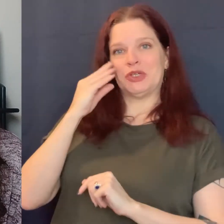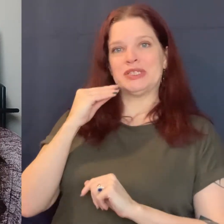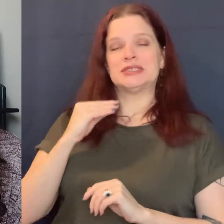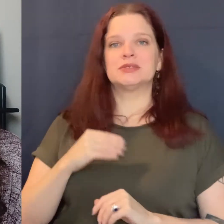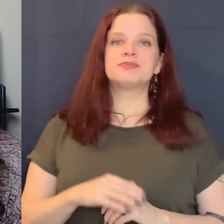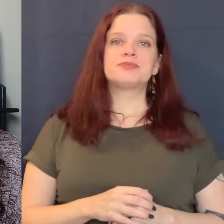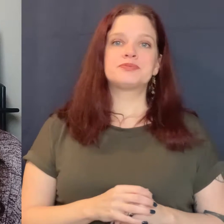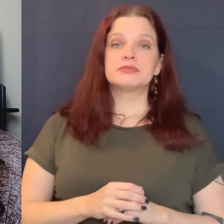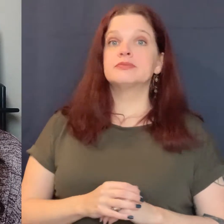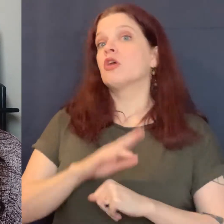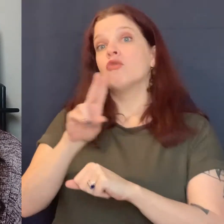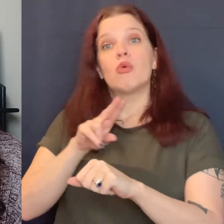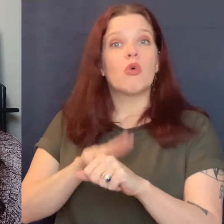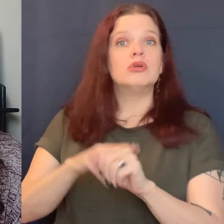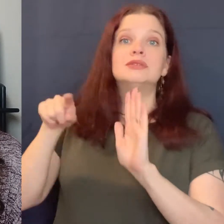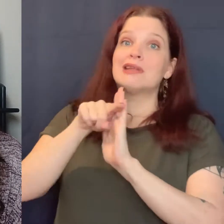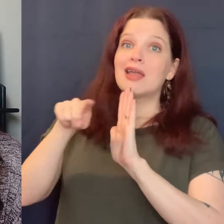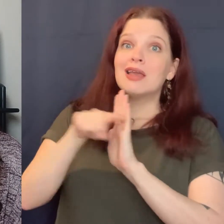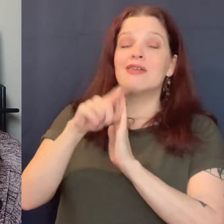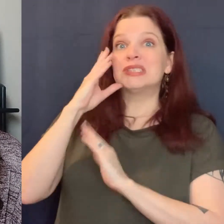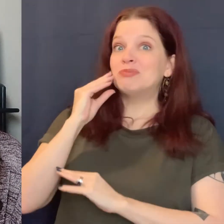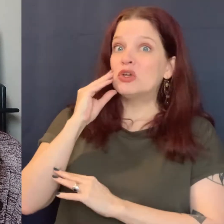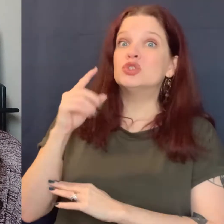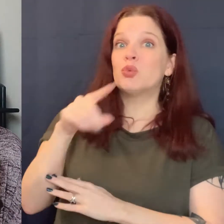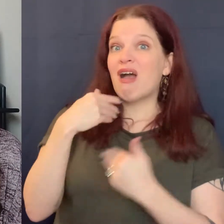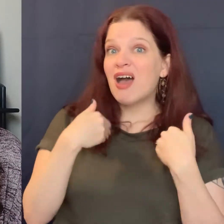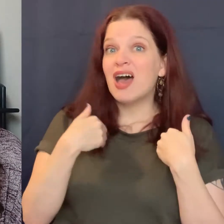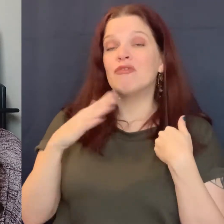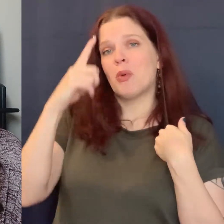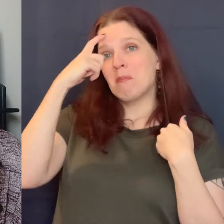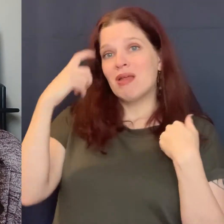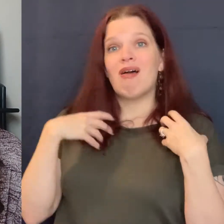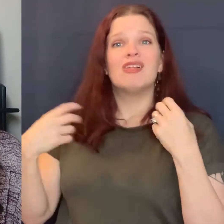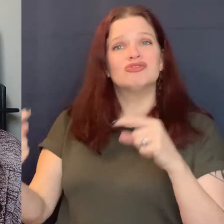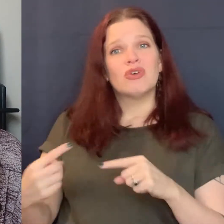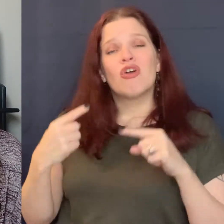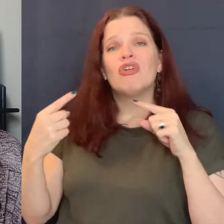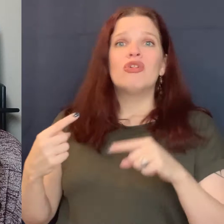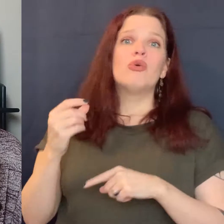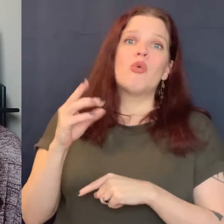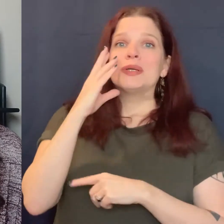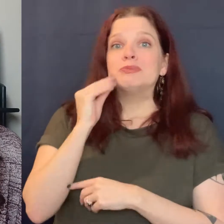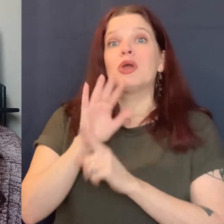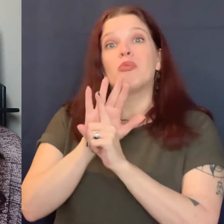This is certainly not to minimize or negate any negative experiences you're having or any mental health struggles or experiences